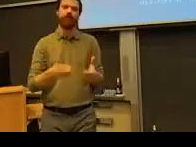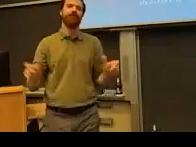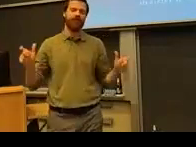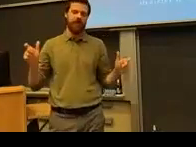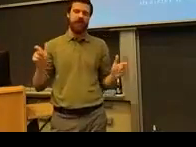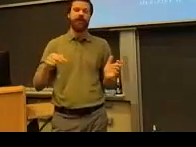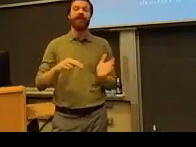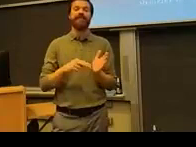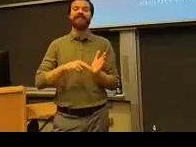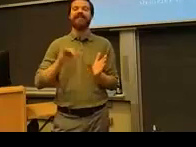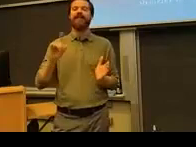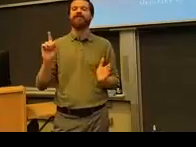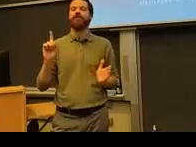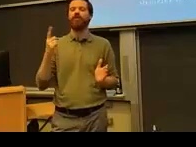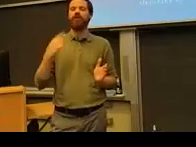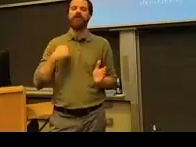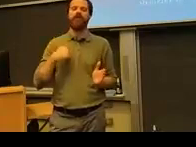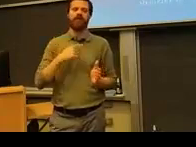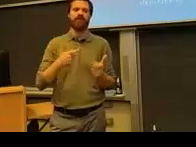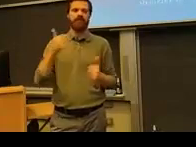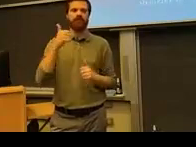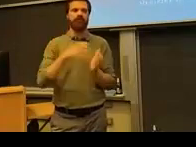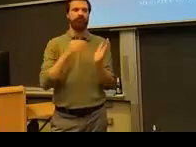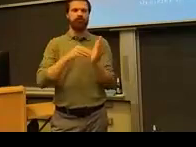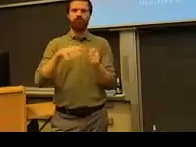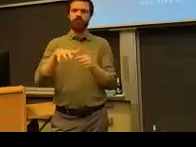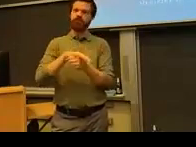nursing that's where I think one of our biggest um learning points has been is just how do we